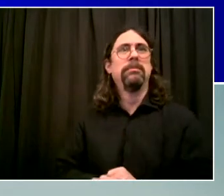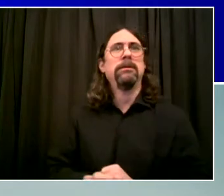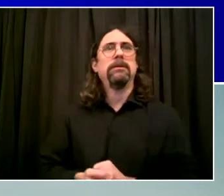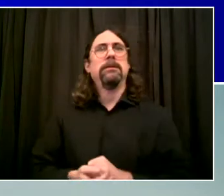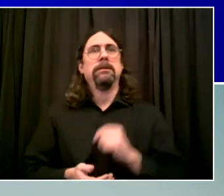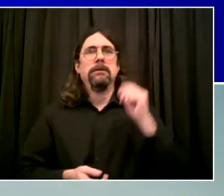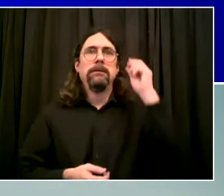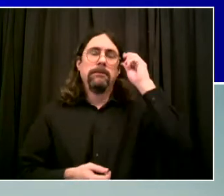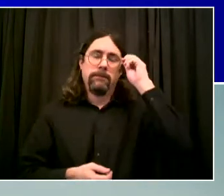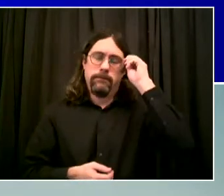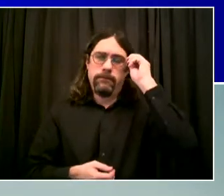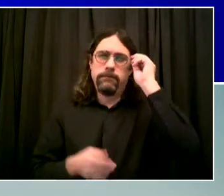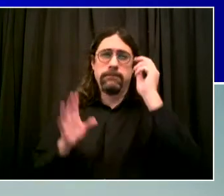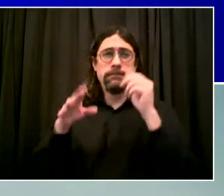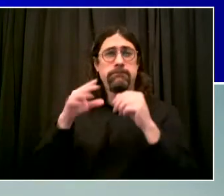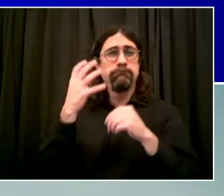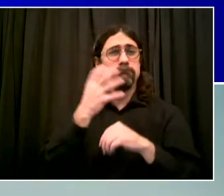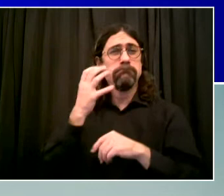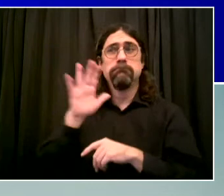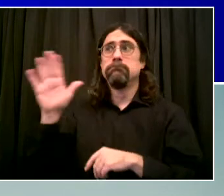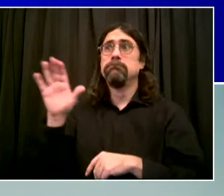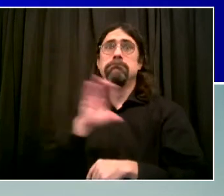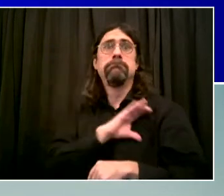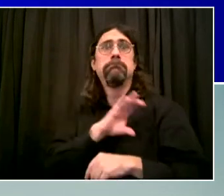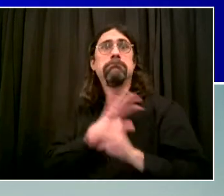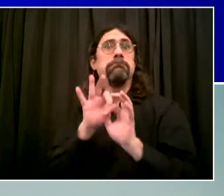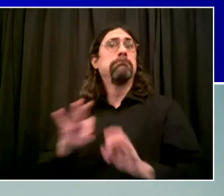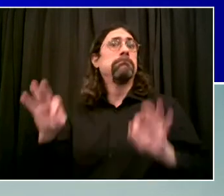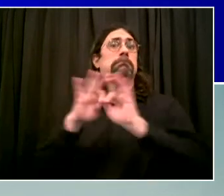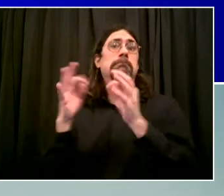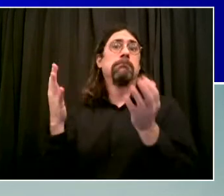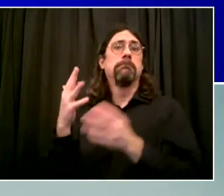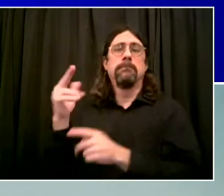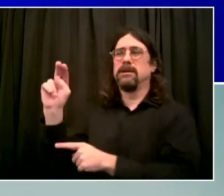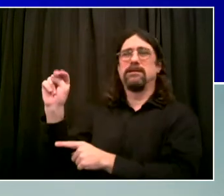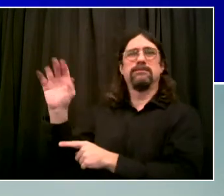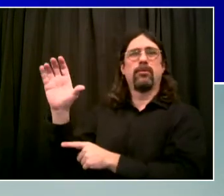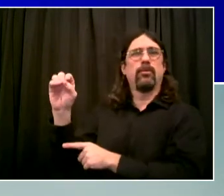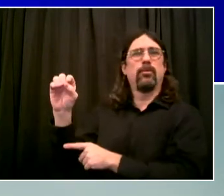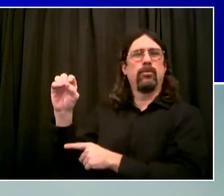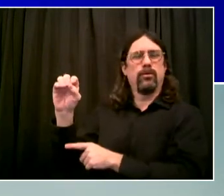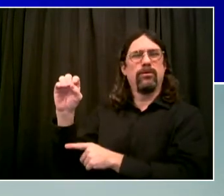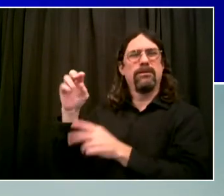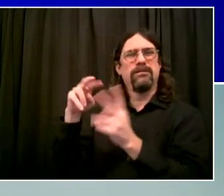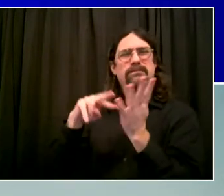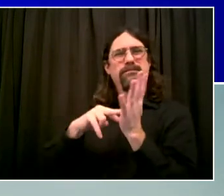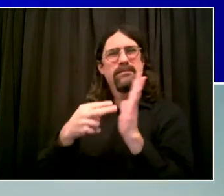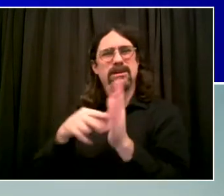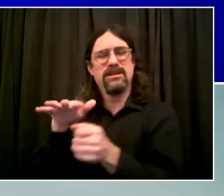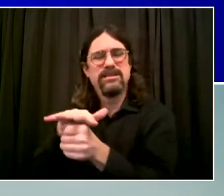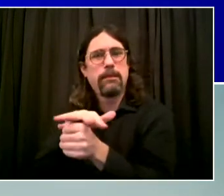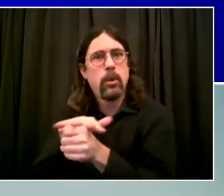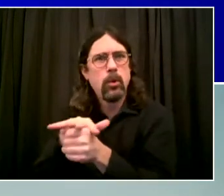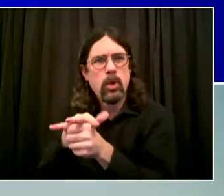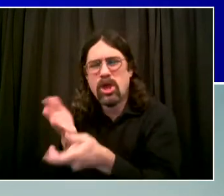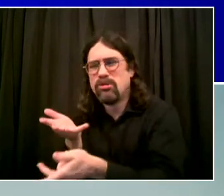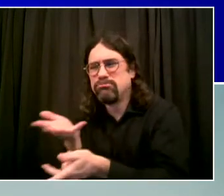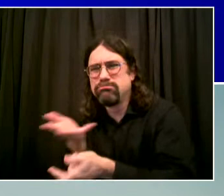THE FOLKS IN OUR NEIGHBORHOODS. OUR POLICE WORK SO HARD, THEY CANNOT DO IT